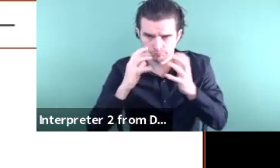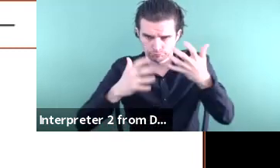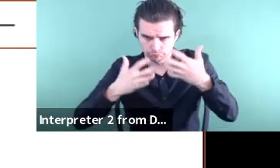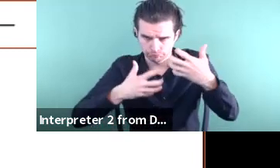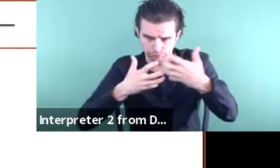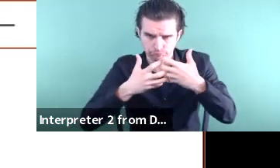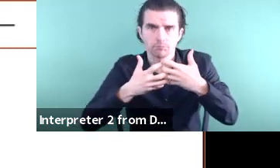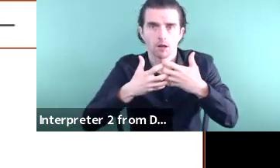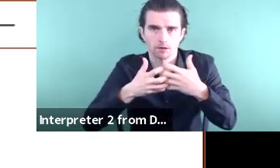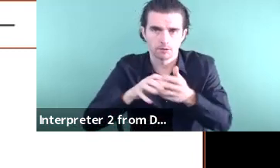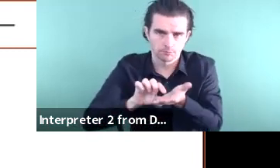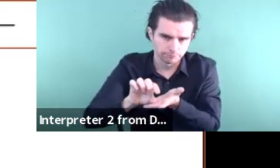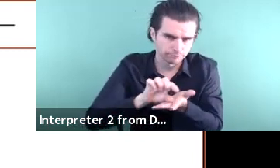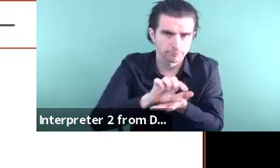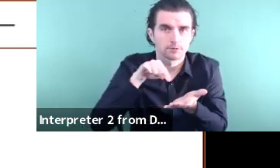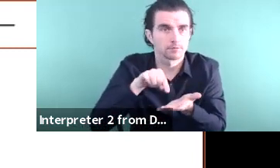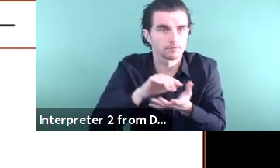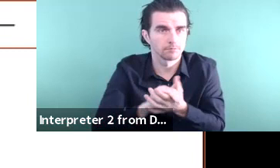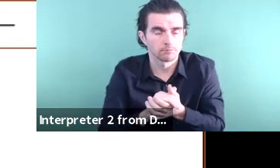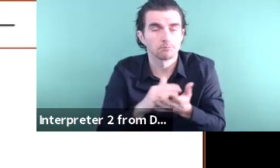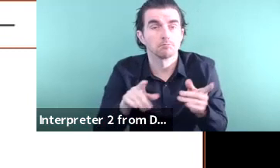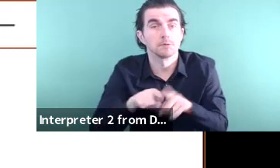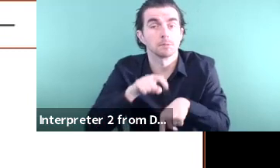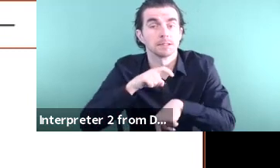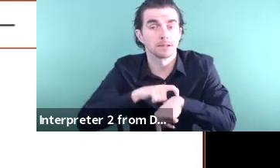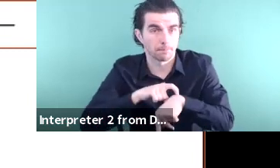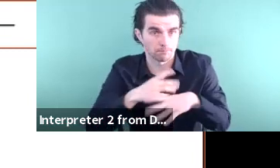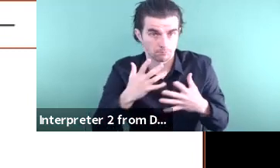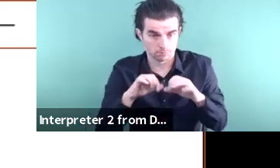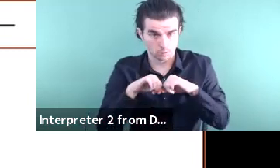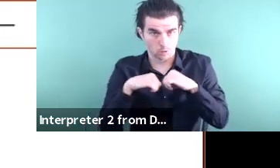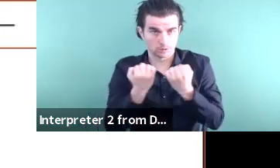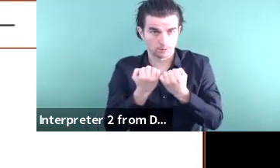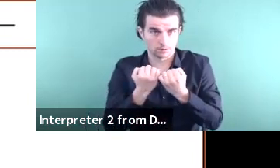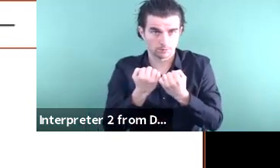which is a universal disability allowance for all persons with significant disability.